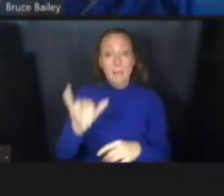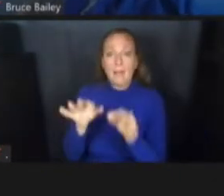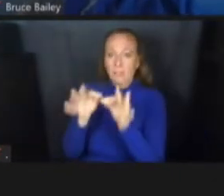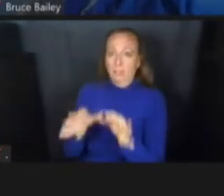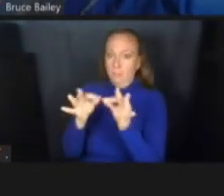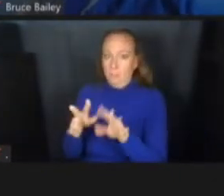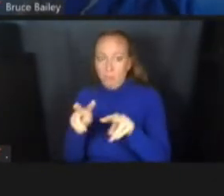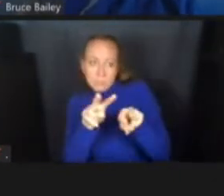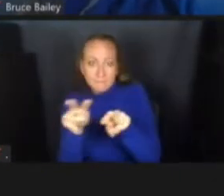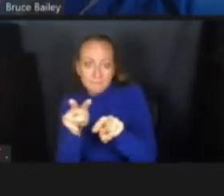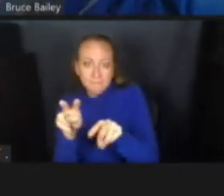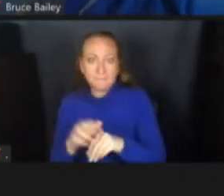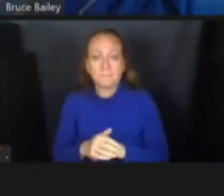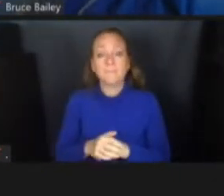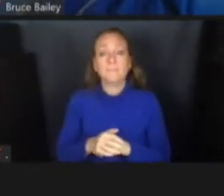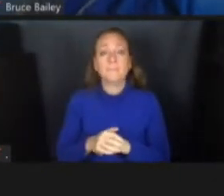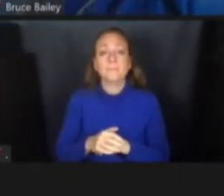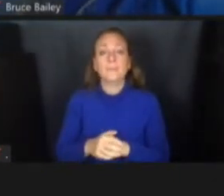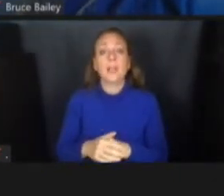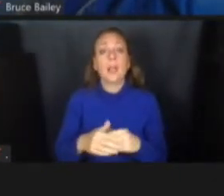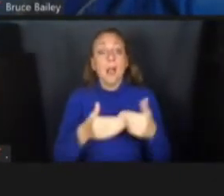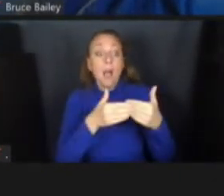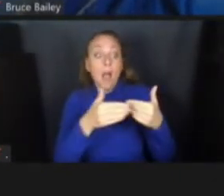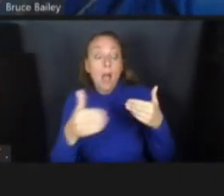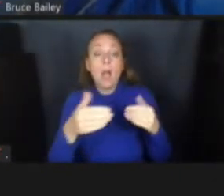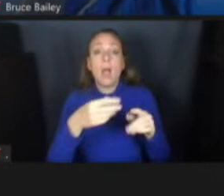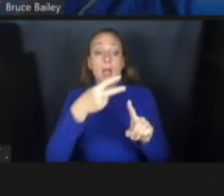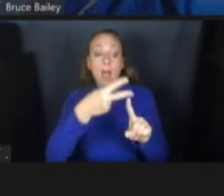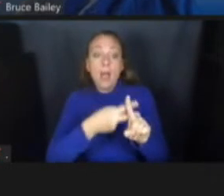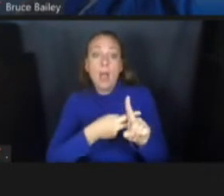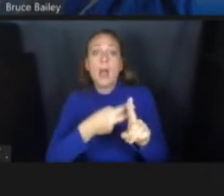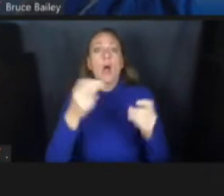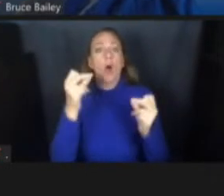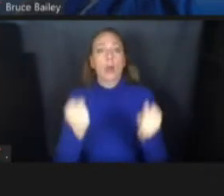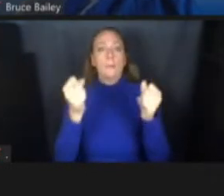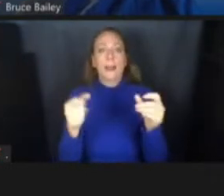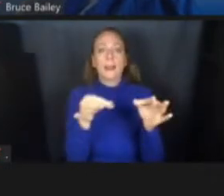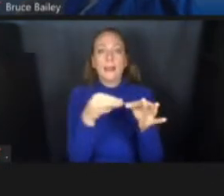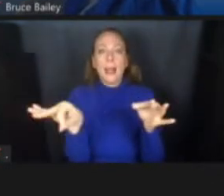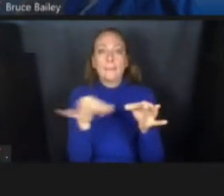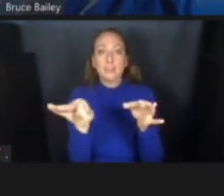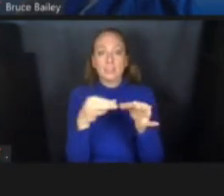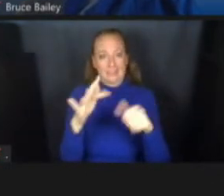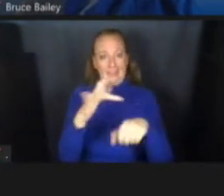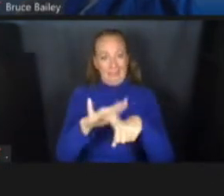Within a few months, automatic captions were available in the latest version of Microsoft Teams.